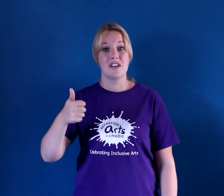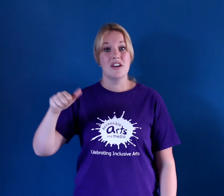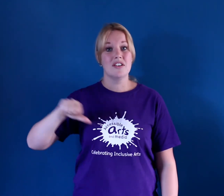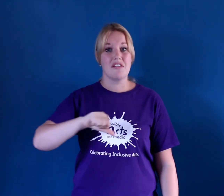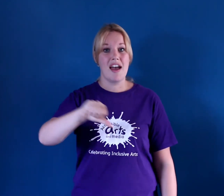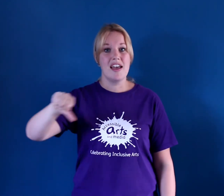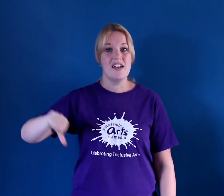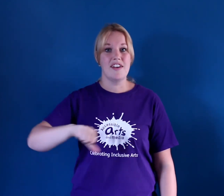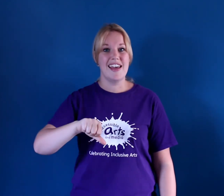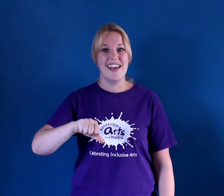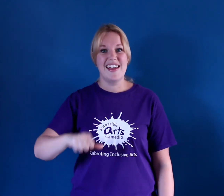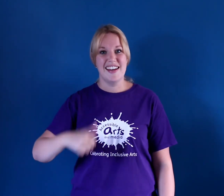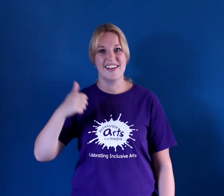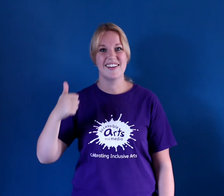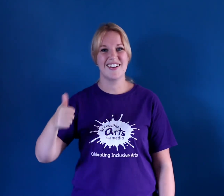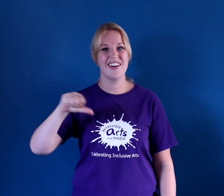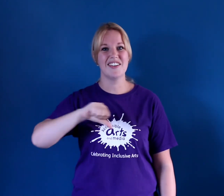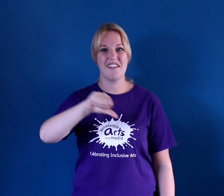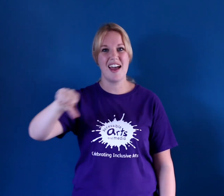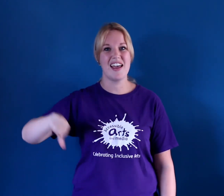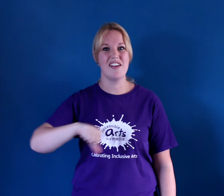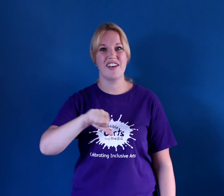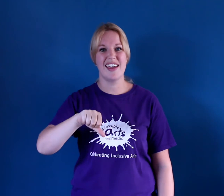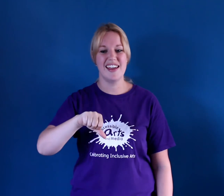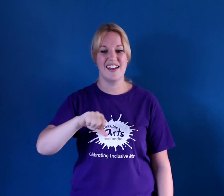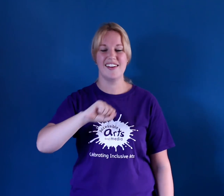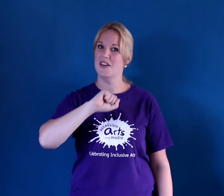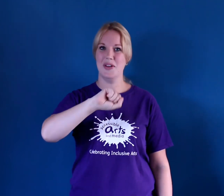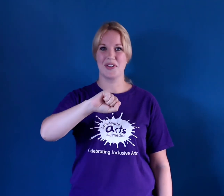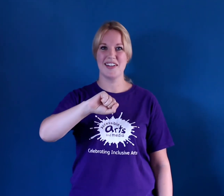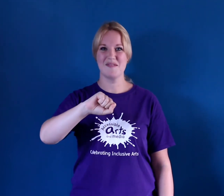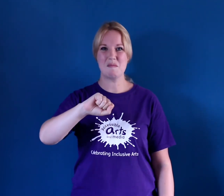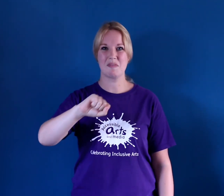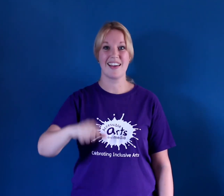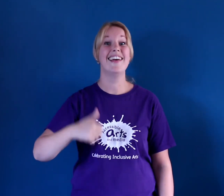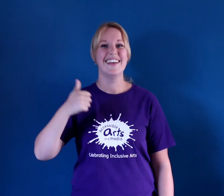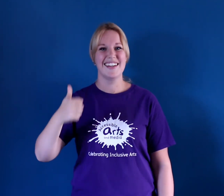Good gravy, good gravy. Your turn.